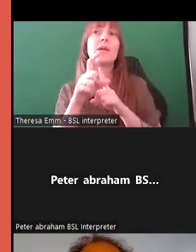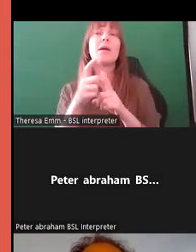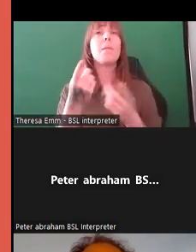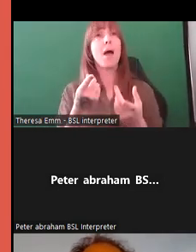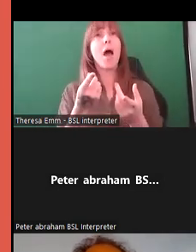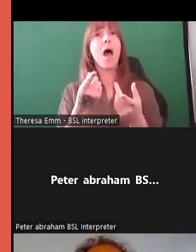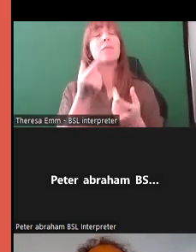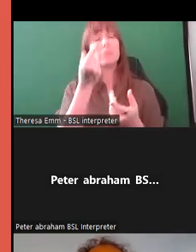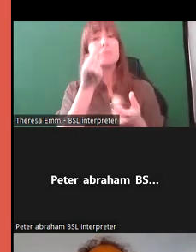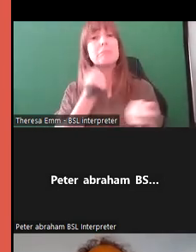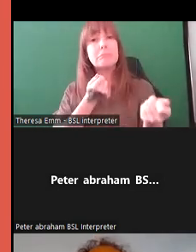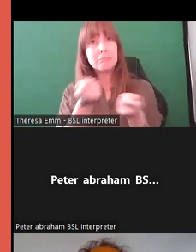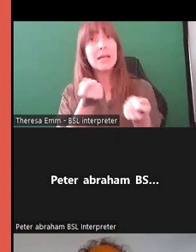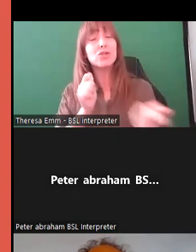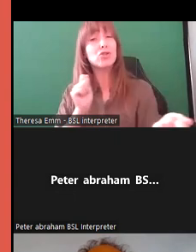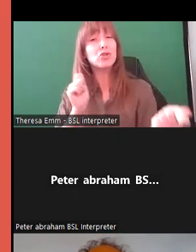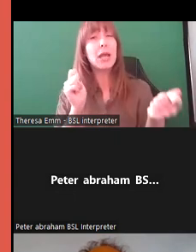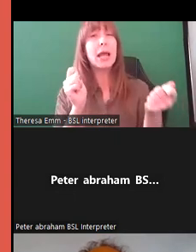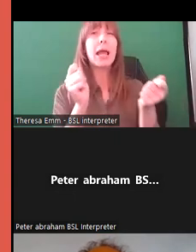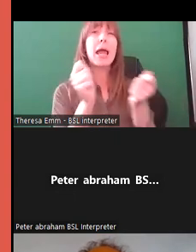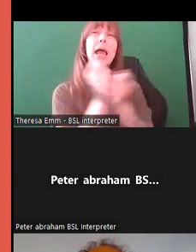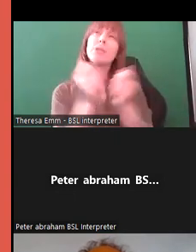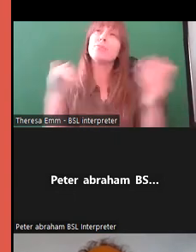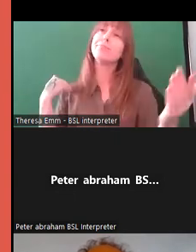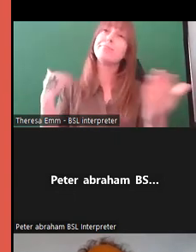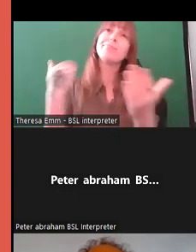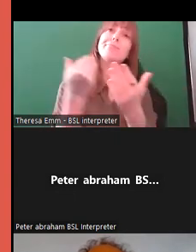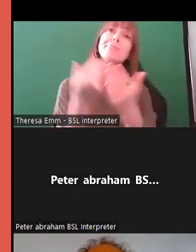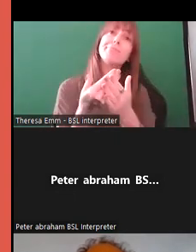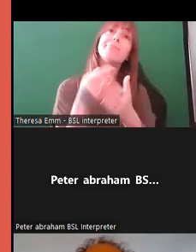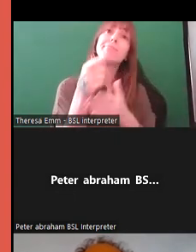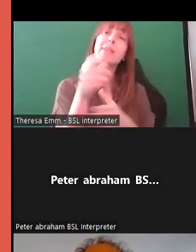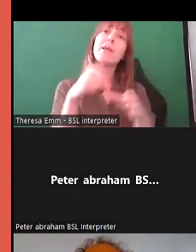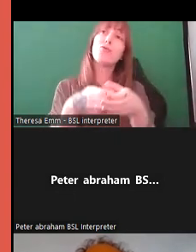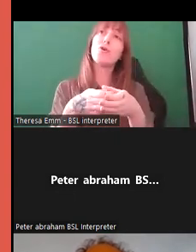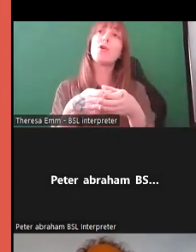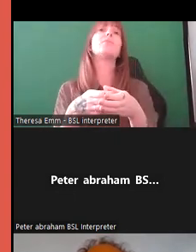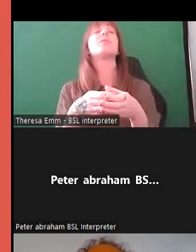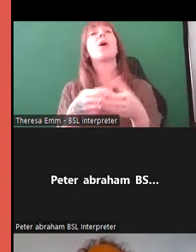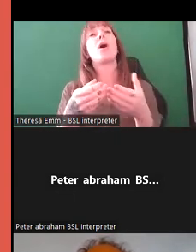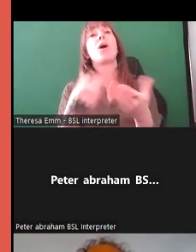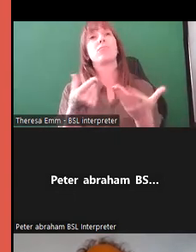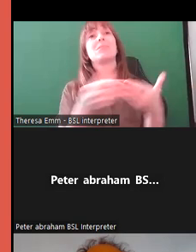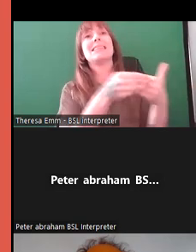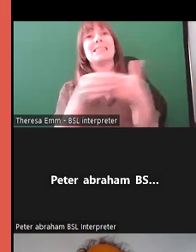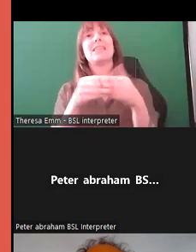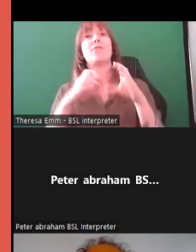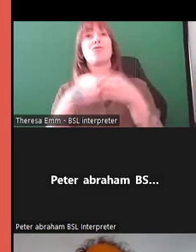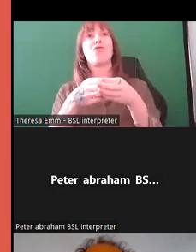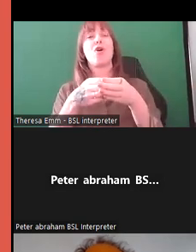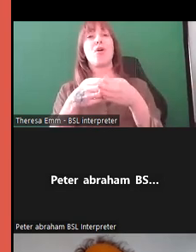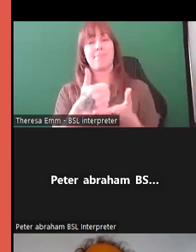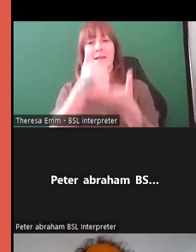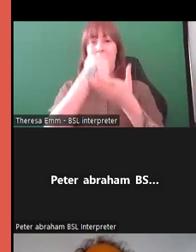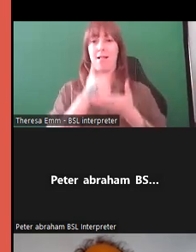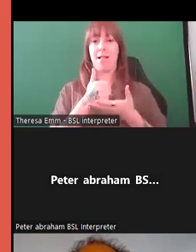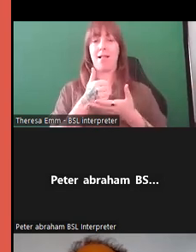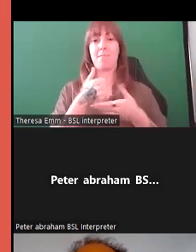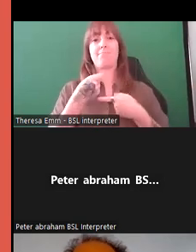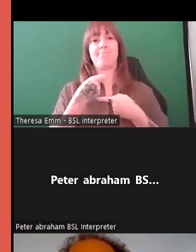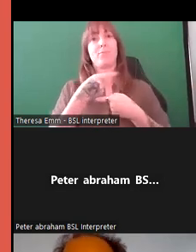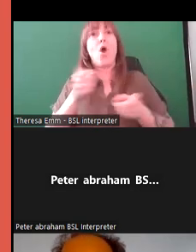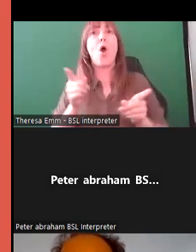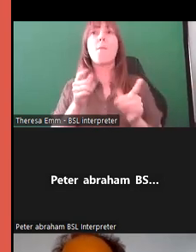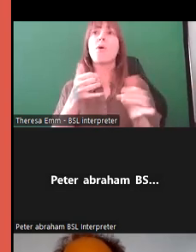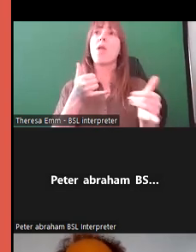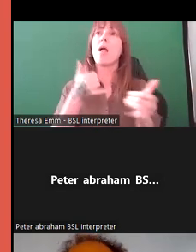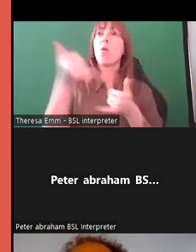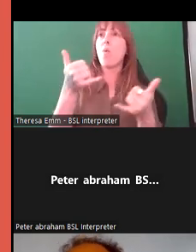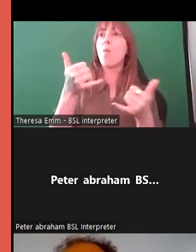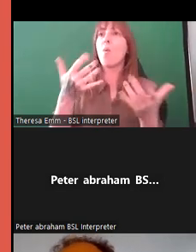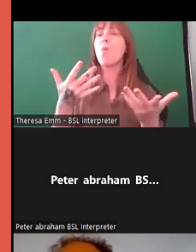time and under guidance from our steering group. We did an open call. We created three and, then,